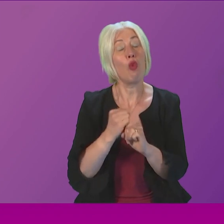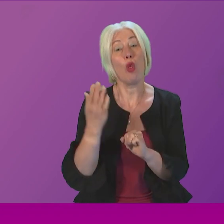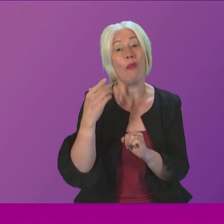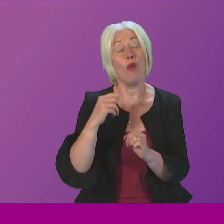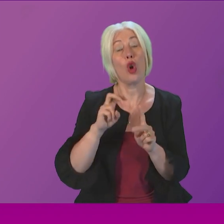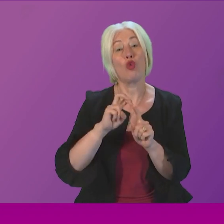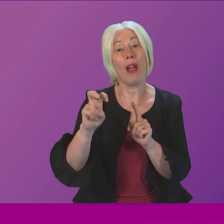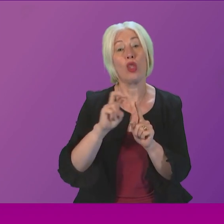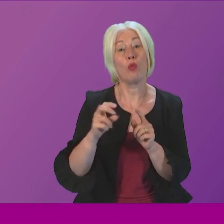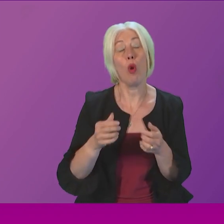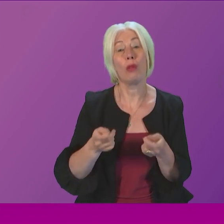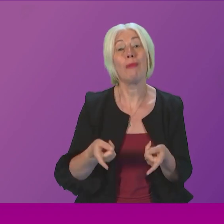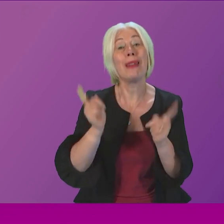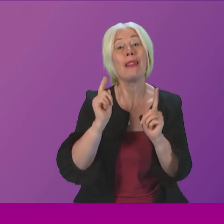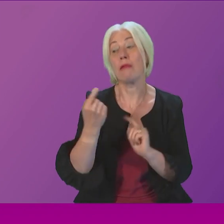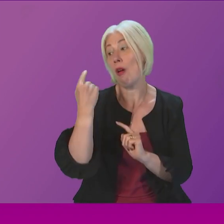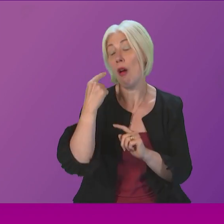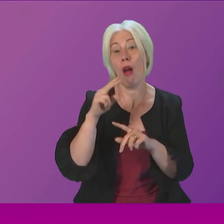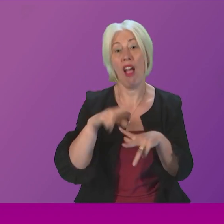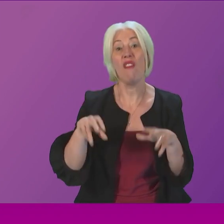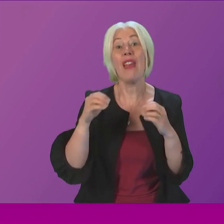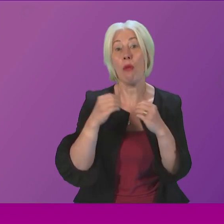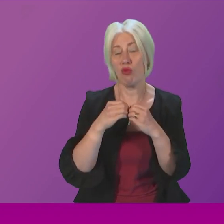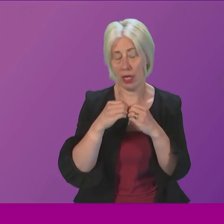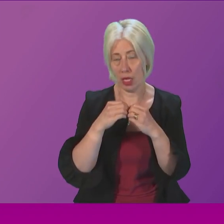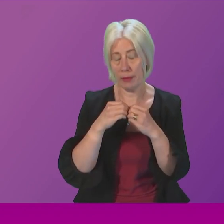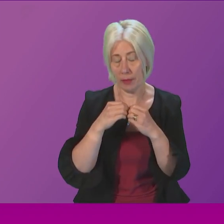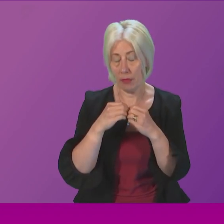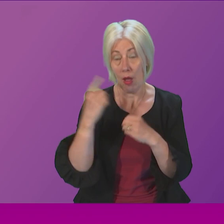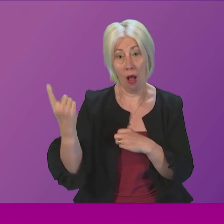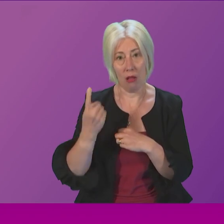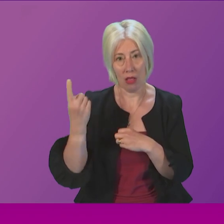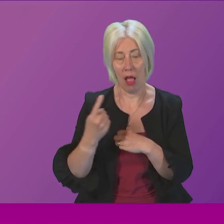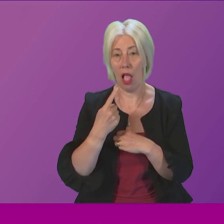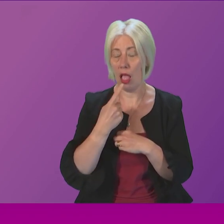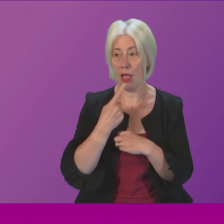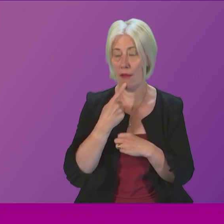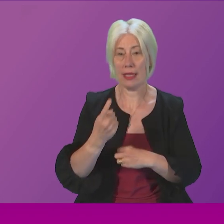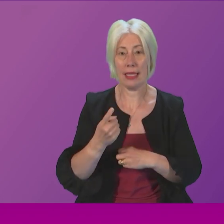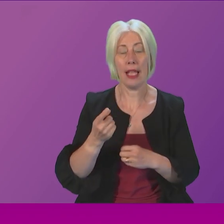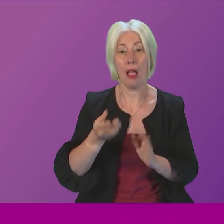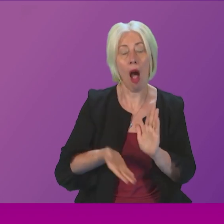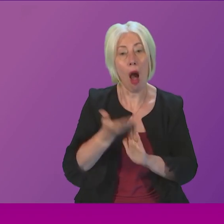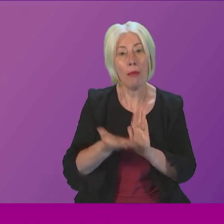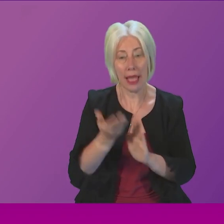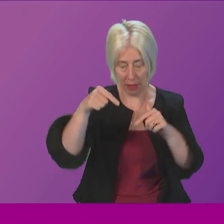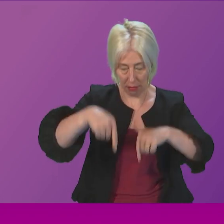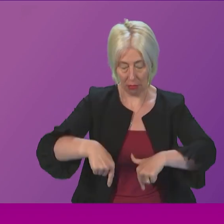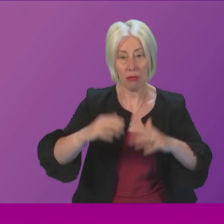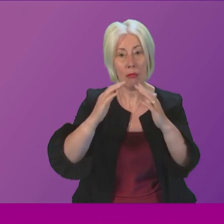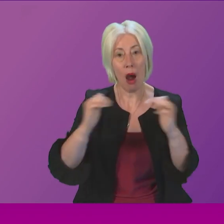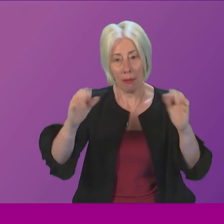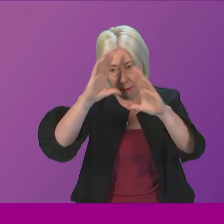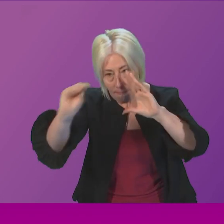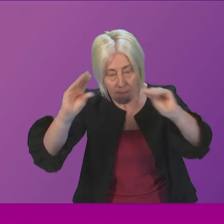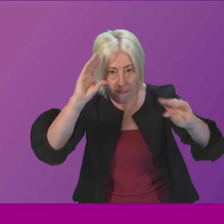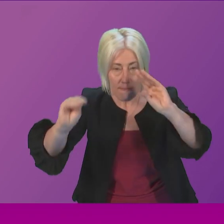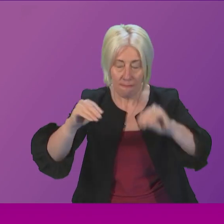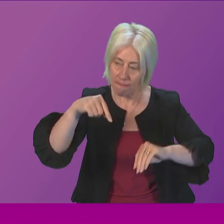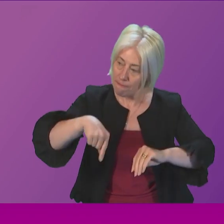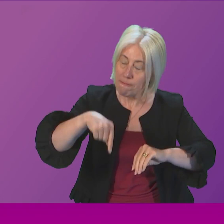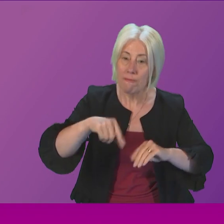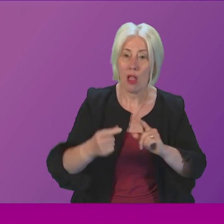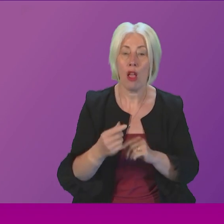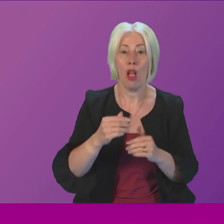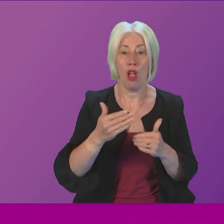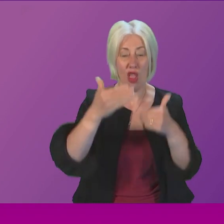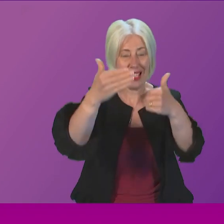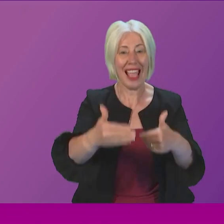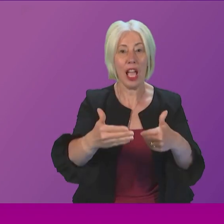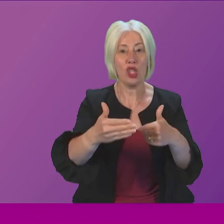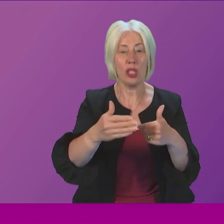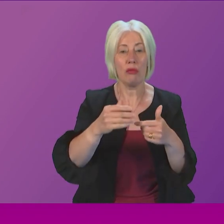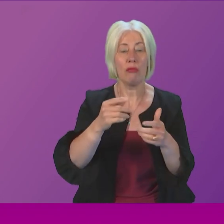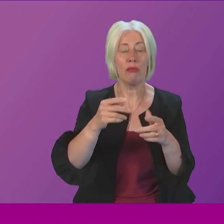in February this year gave an update to Parliament—rightly—in relation to the Tomatin to Moy section.